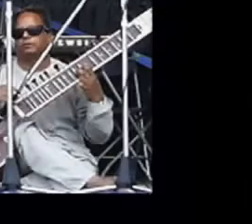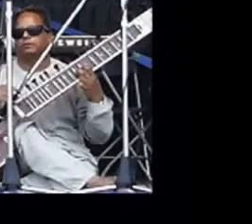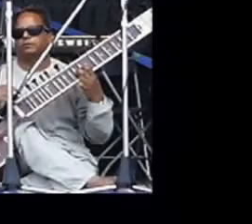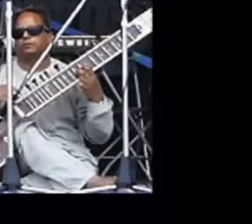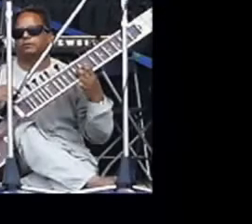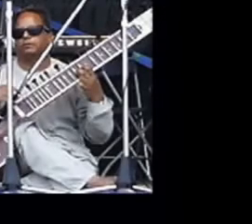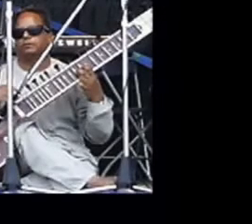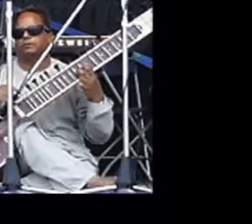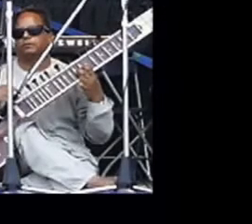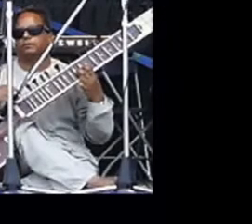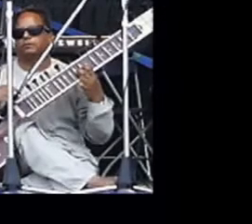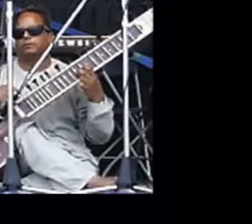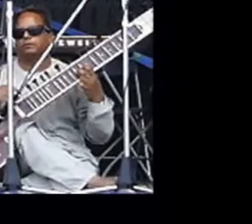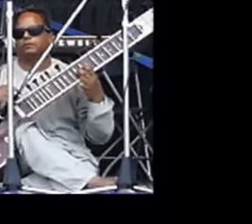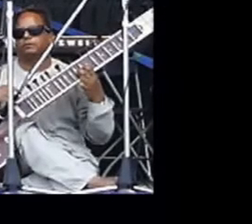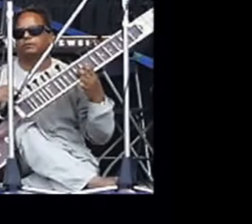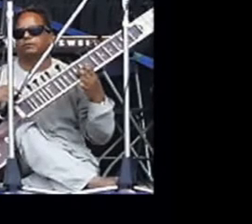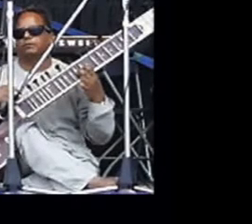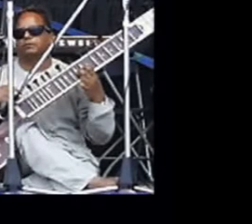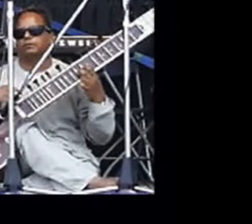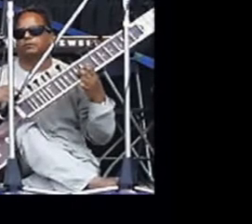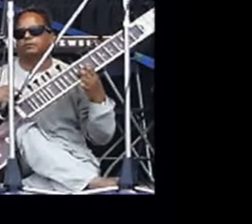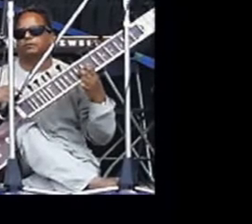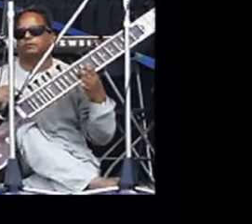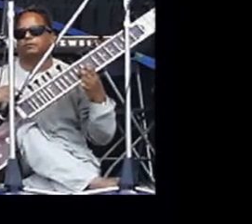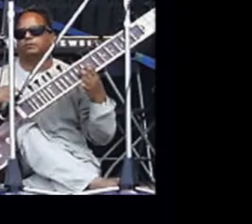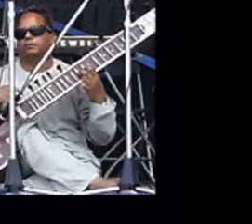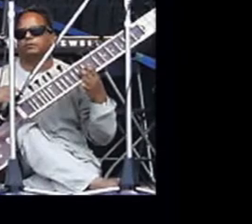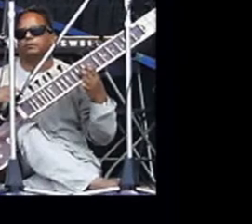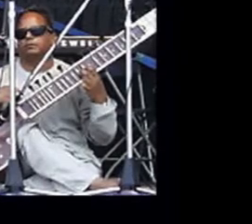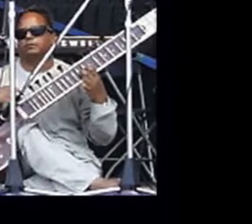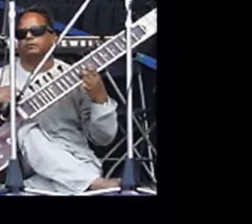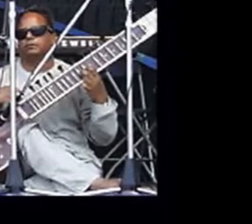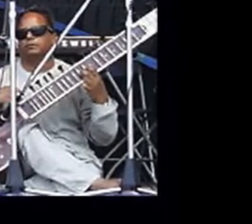A collage of images from the 2000 Birmingham Independence Festival